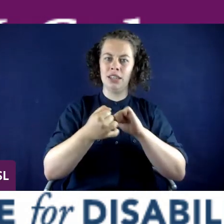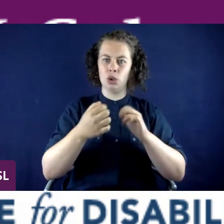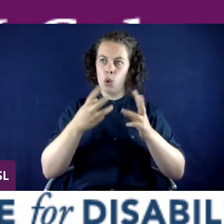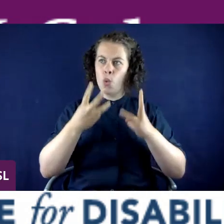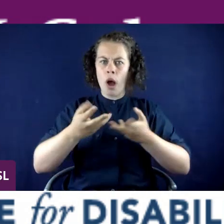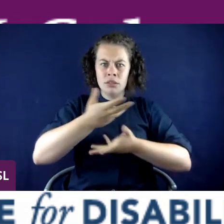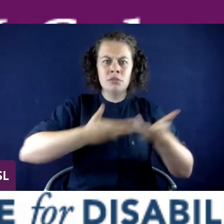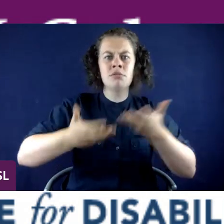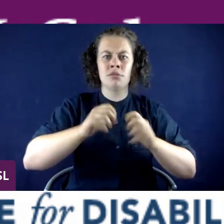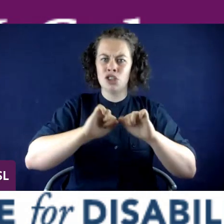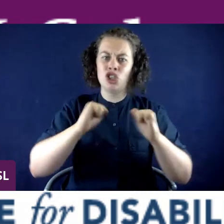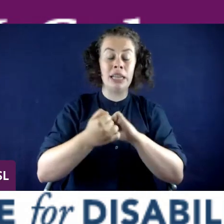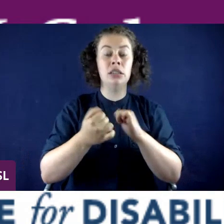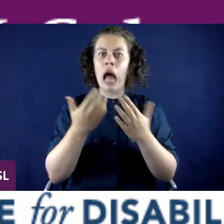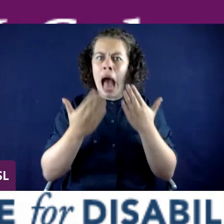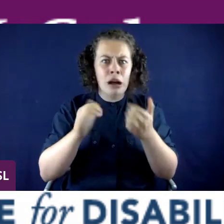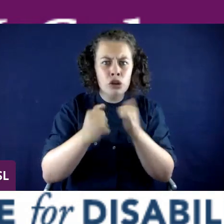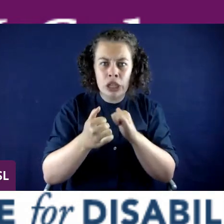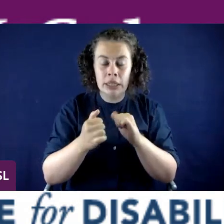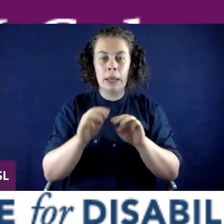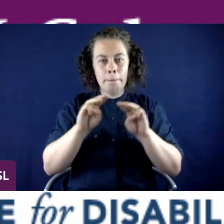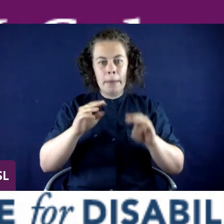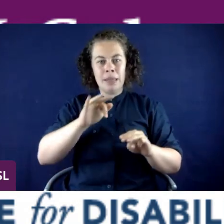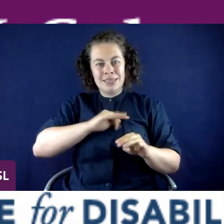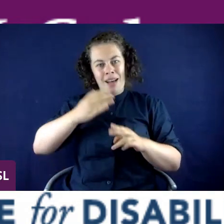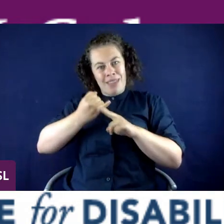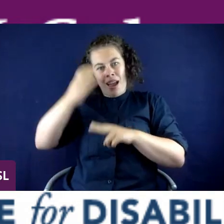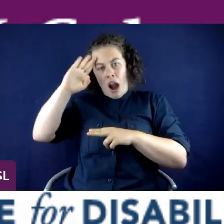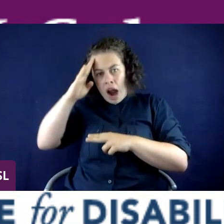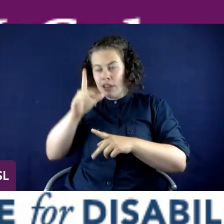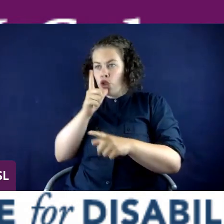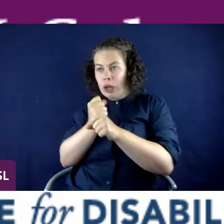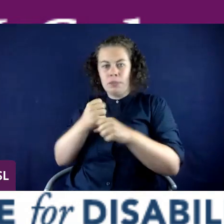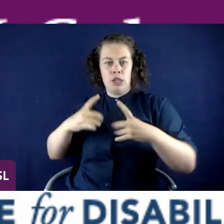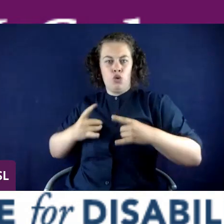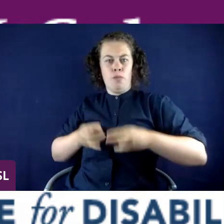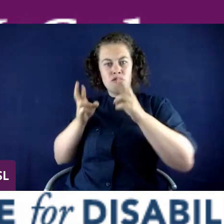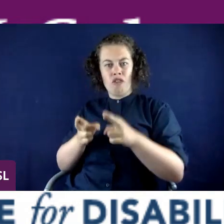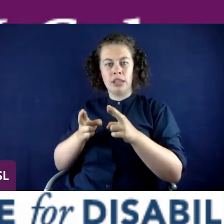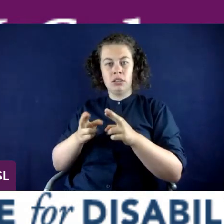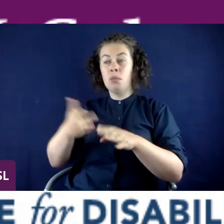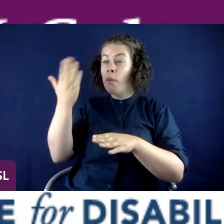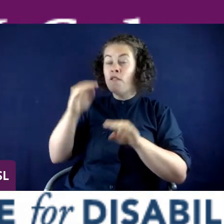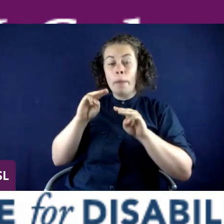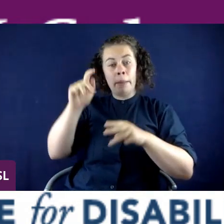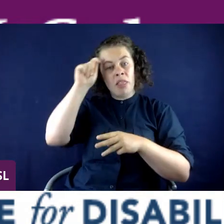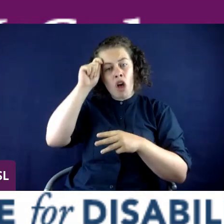Around Human Rights Watch individuals once considered not minorities but vulnerable voices.